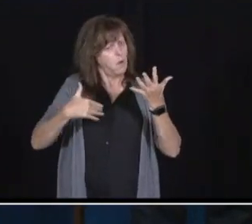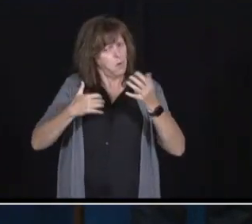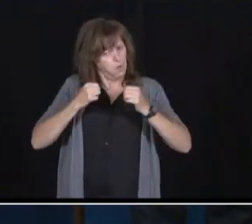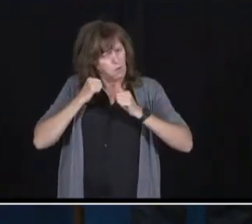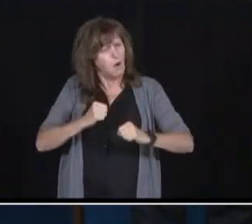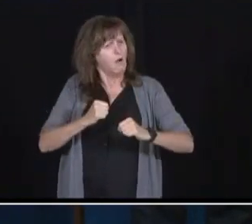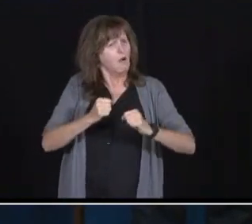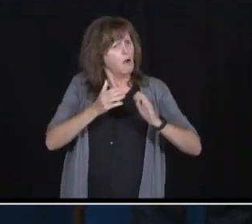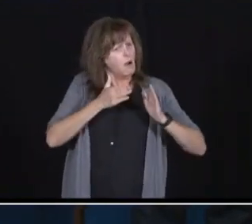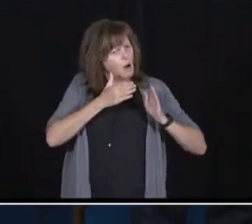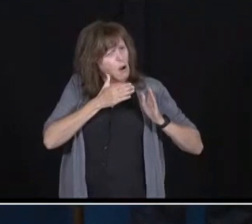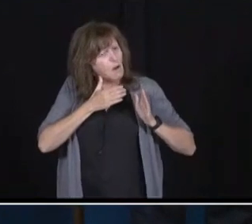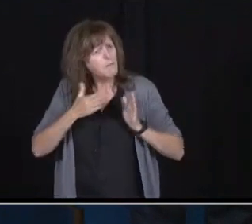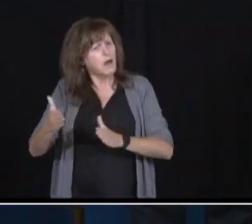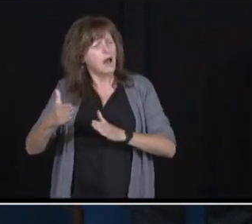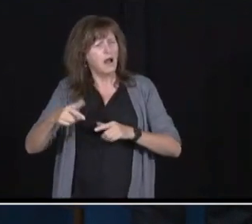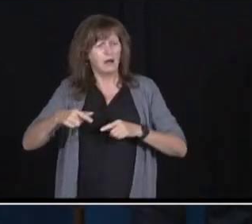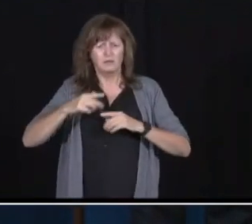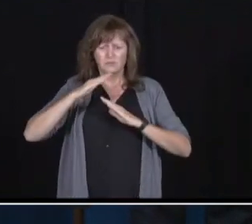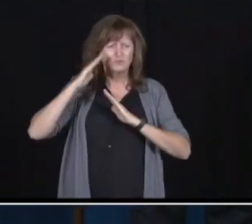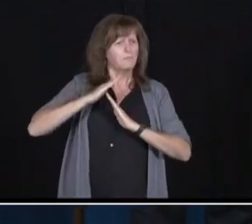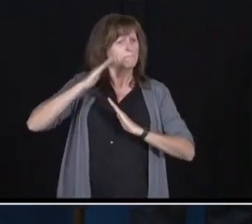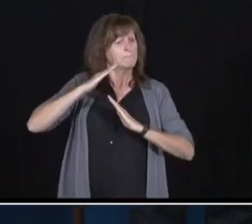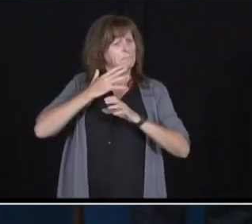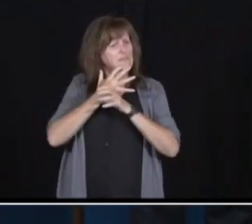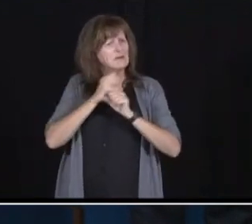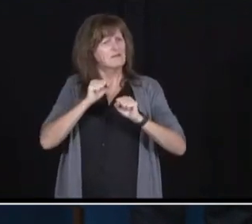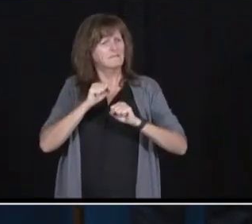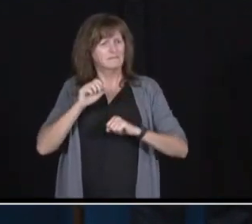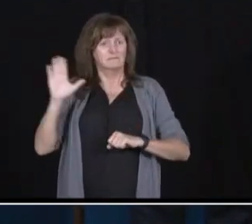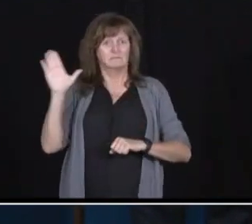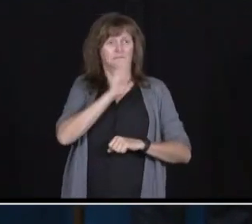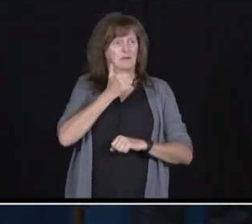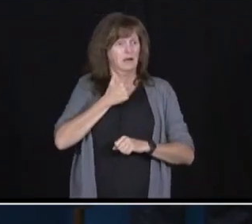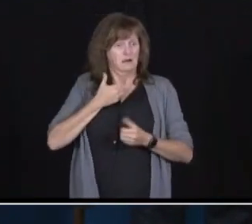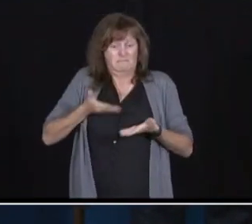The safest and most cautious plan in the entire country.